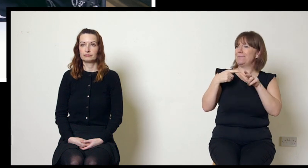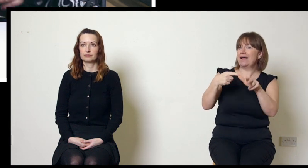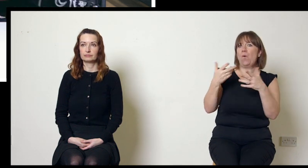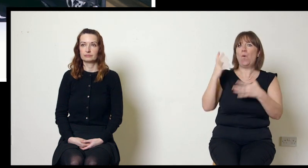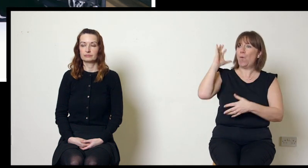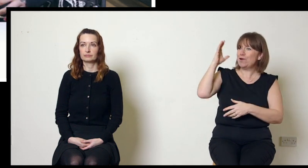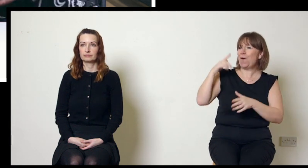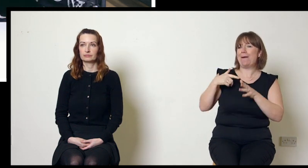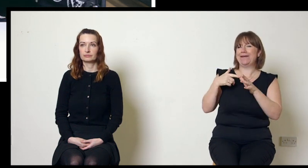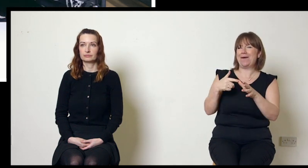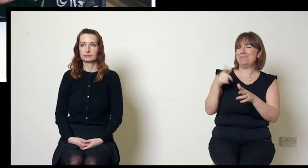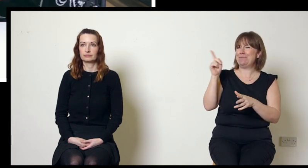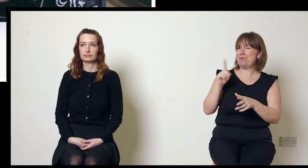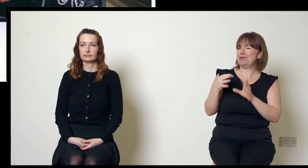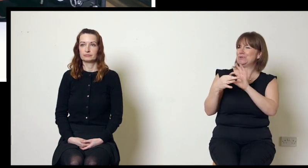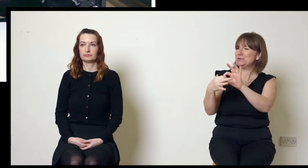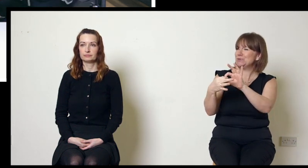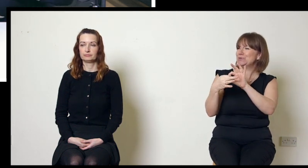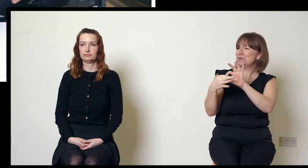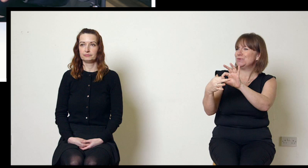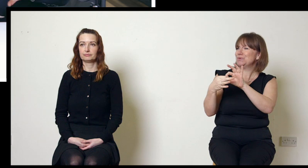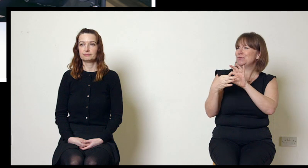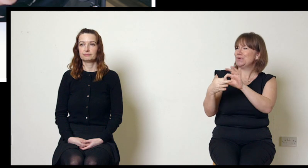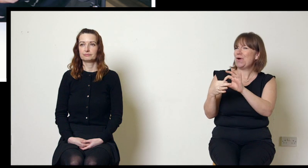relate to them on a different level as well because they get to see the person